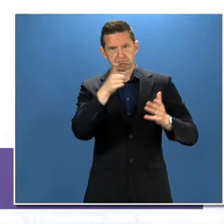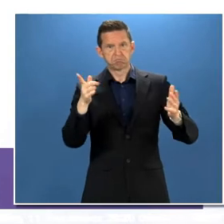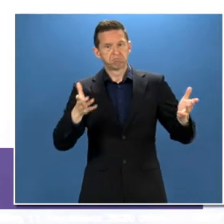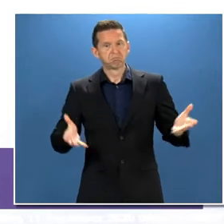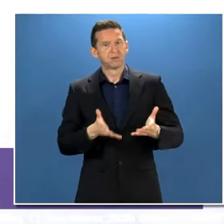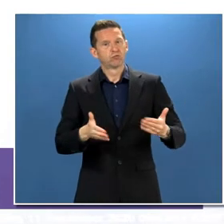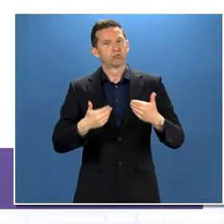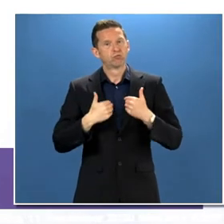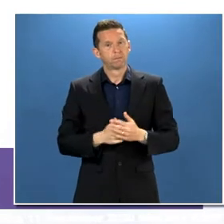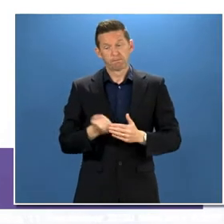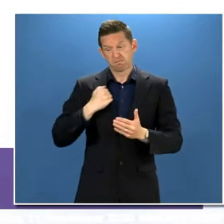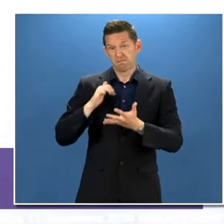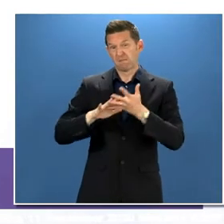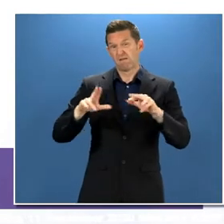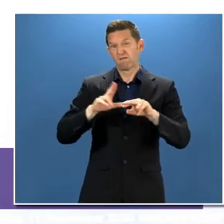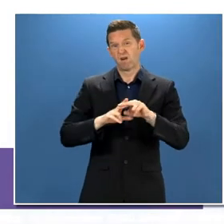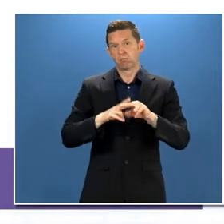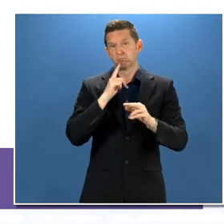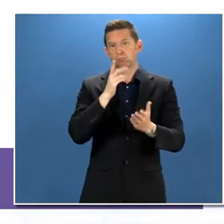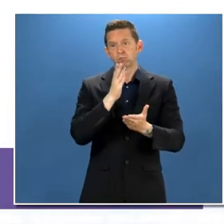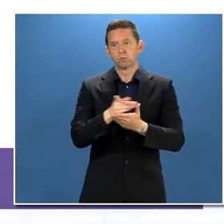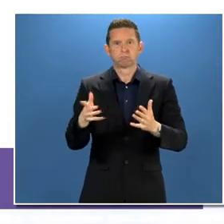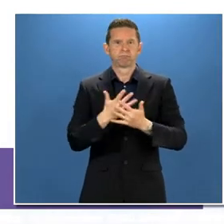My parents have been very supportive of me, and in particular my mother.